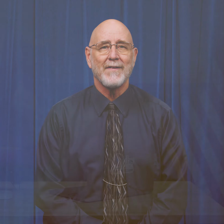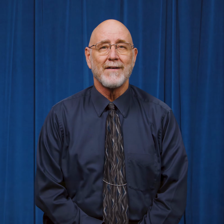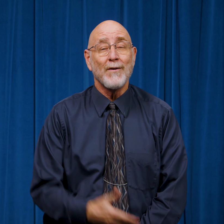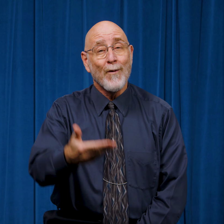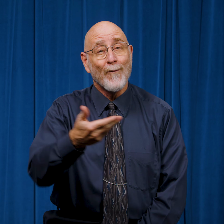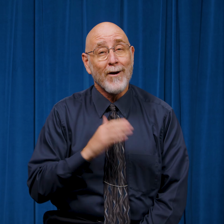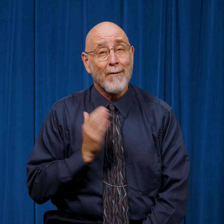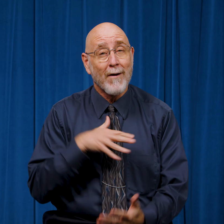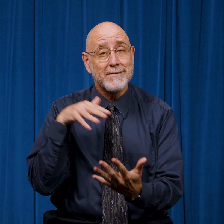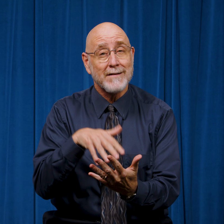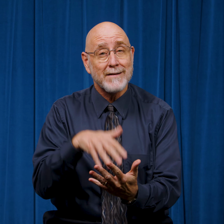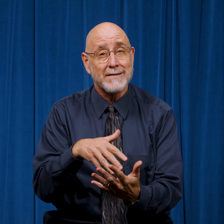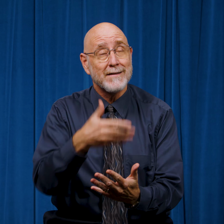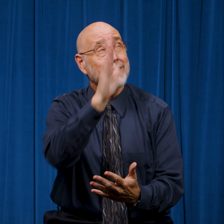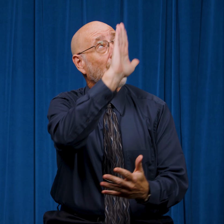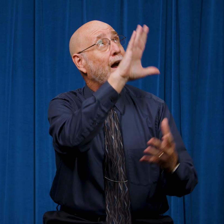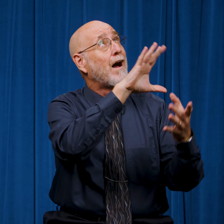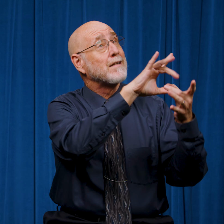Welcome back to our study, God in America,